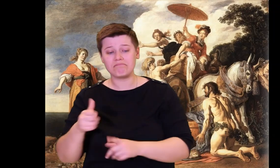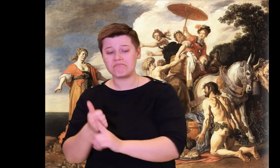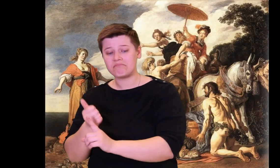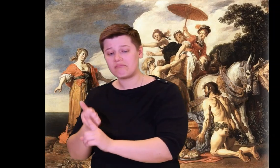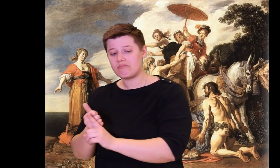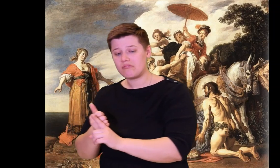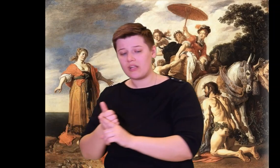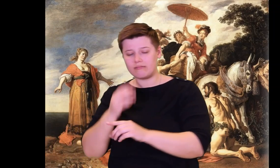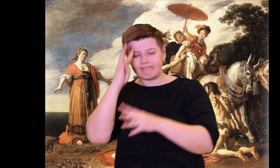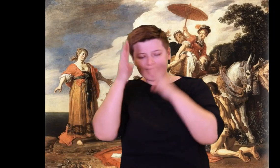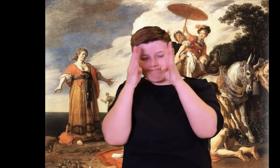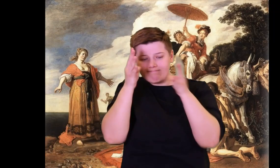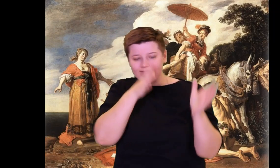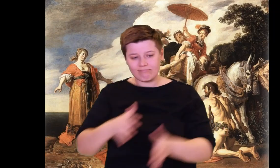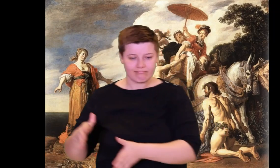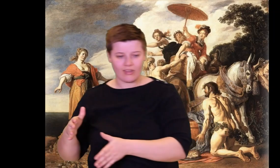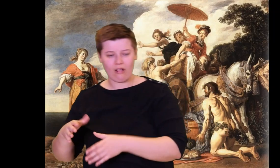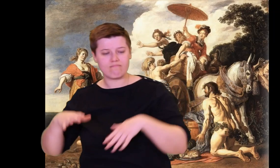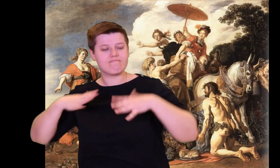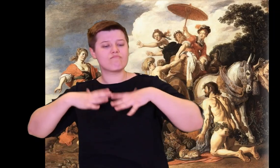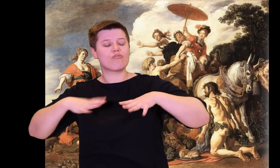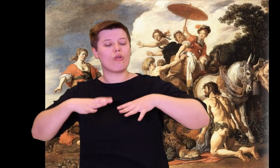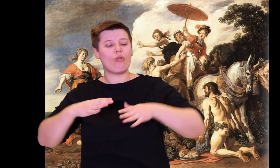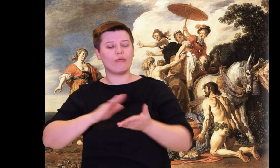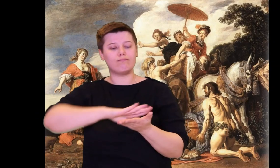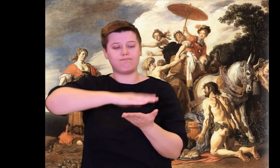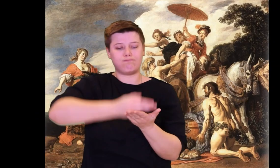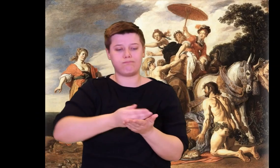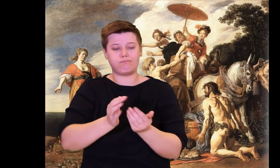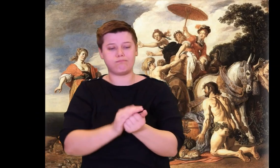He was half starved; it had been ages since he tasted food.